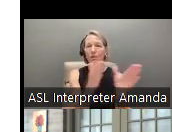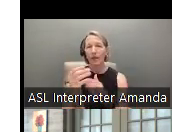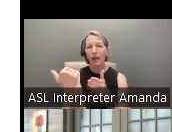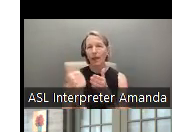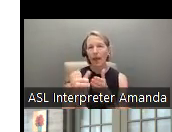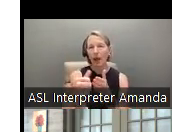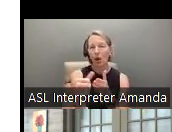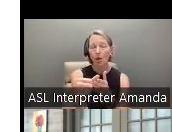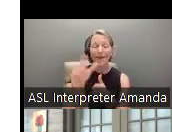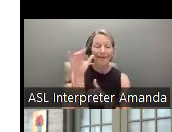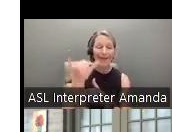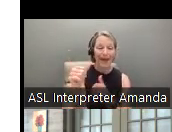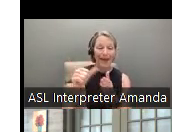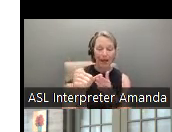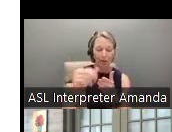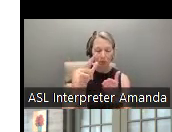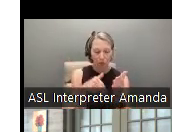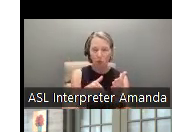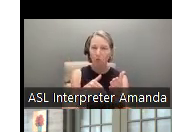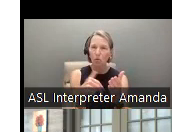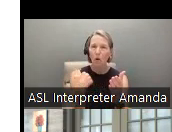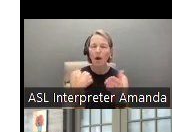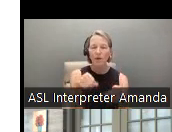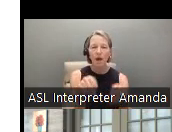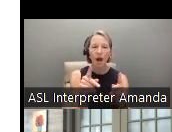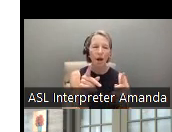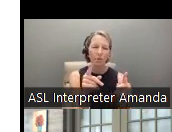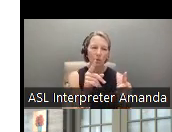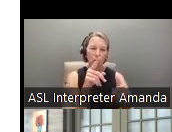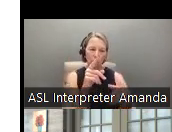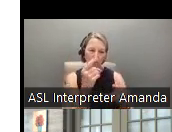um in this letter we're going to give you the opportunity to make correct corrective action plan